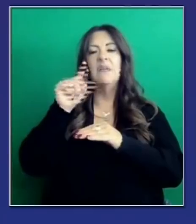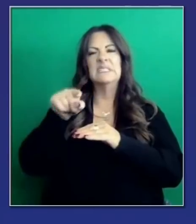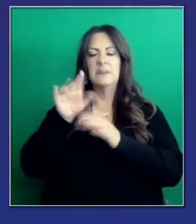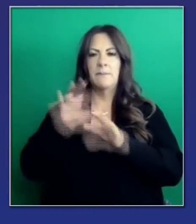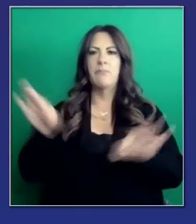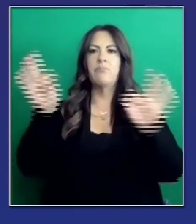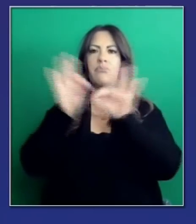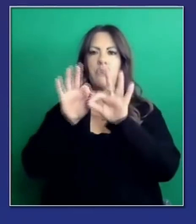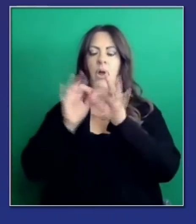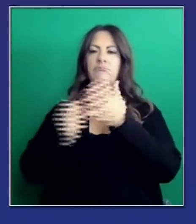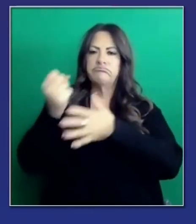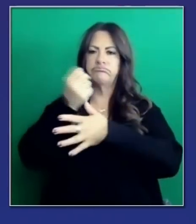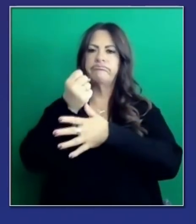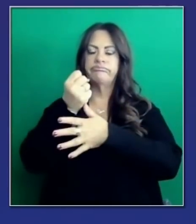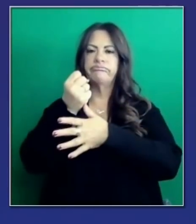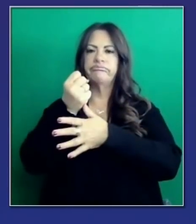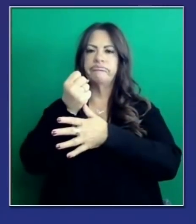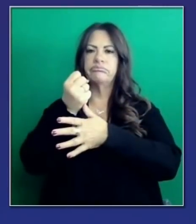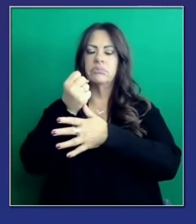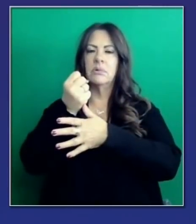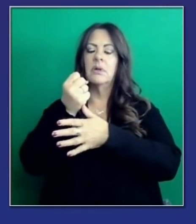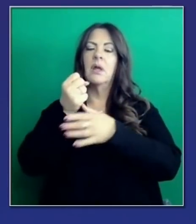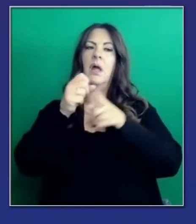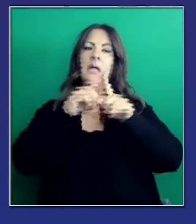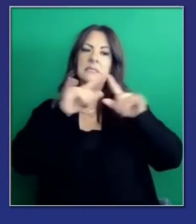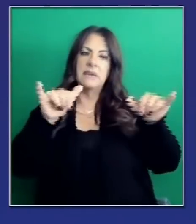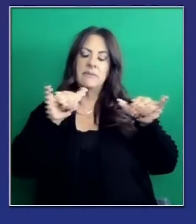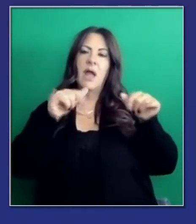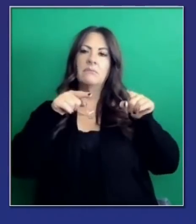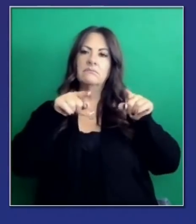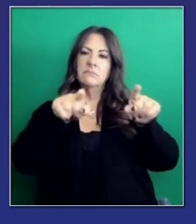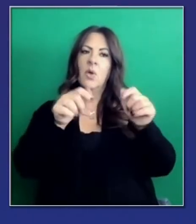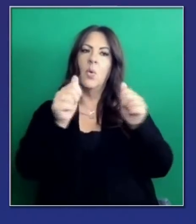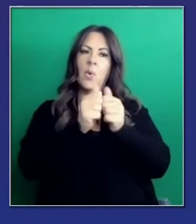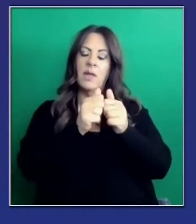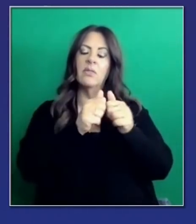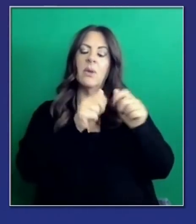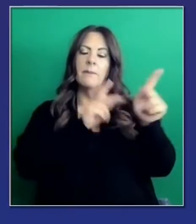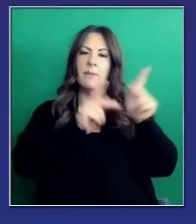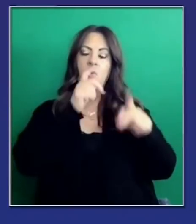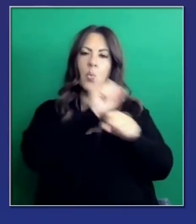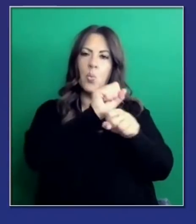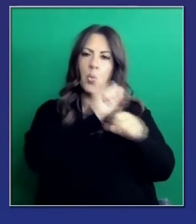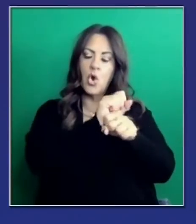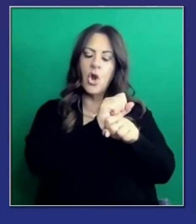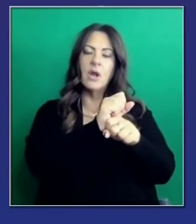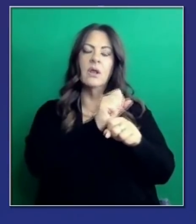ADDRESSED THE ISSUES. WE BELIEVE THAT A COHORT OF 65 OR OLDER NEEDS TO BE PRIORITIZED